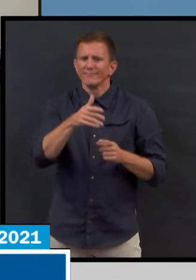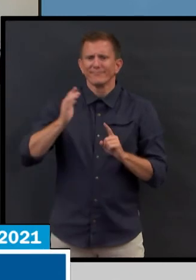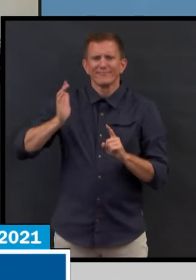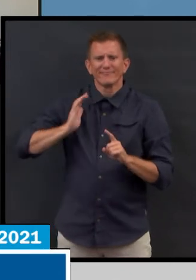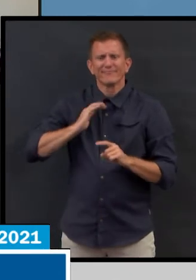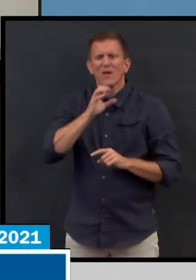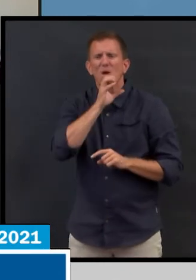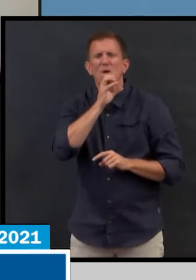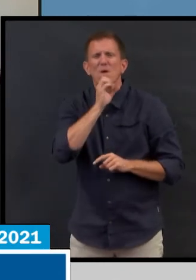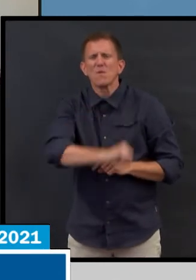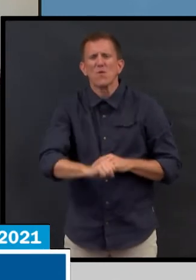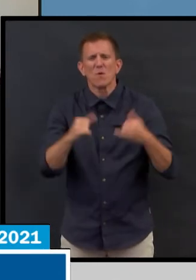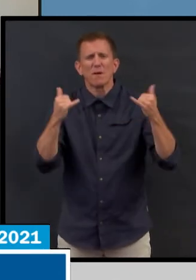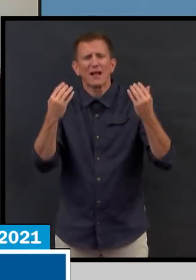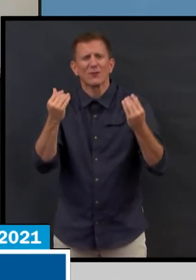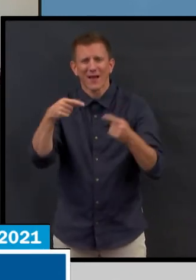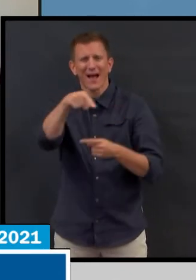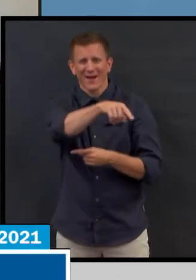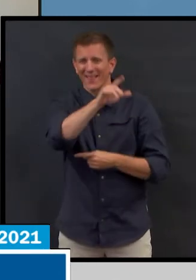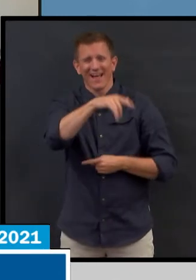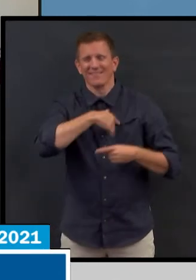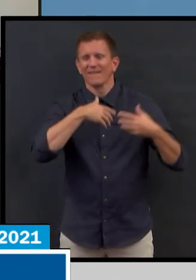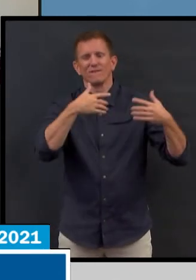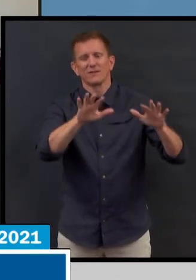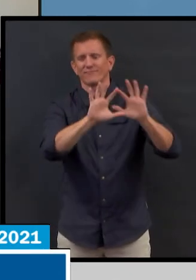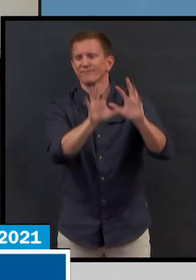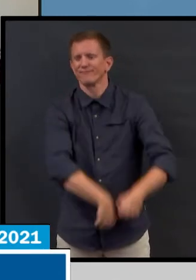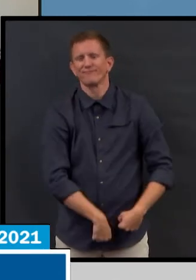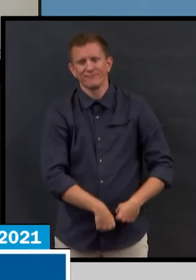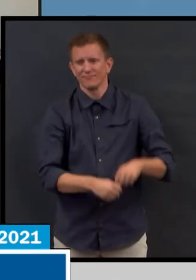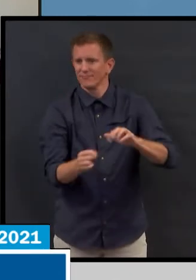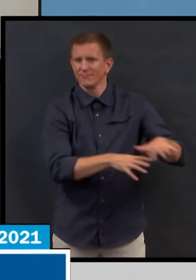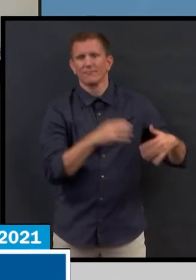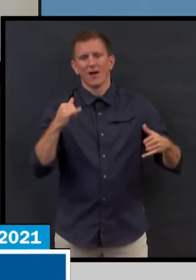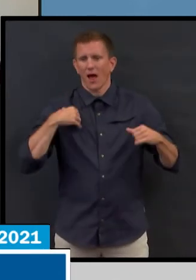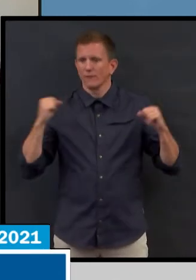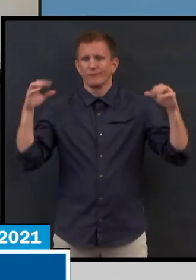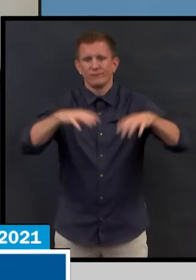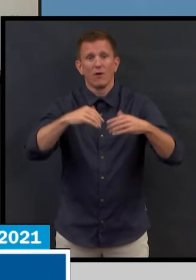new playground and finally the park is undergoing additional landscape and irrigation improvements